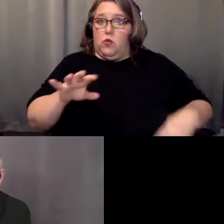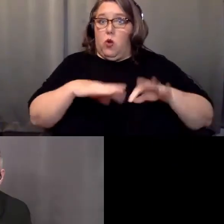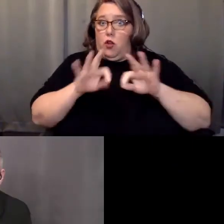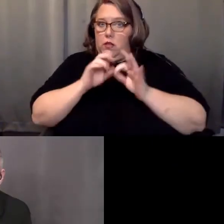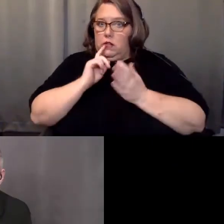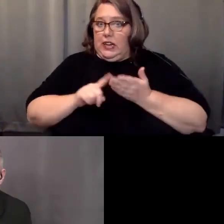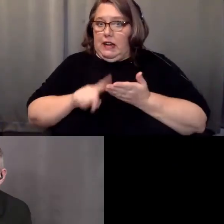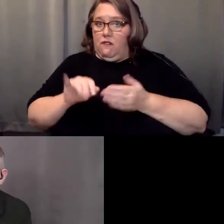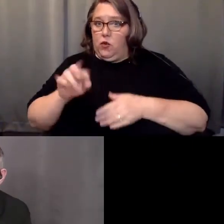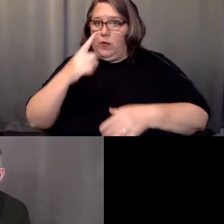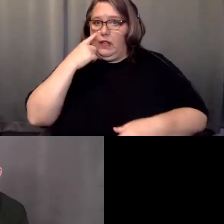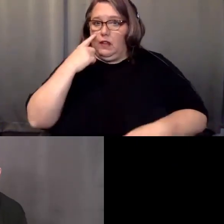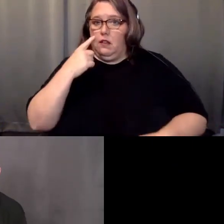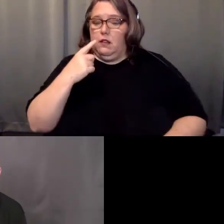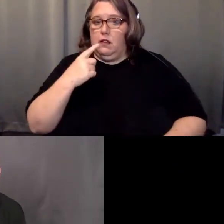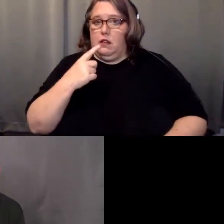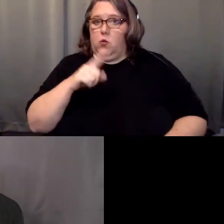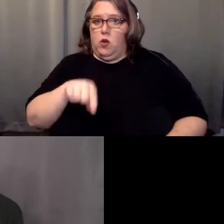if you think you would qualify.